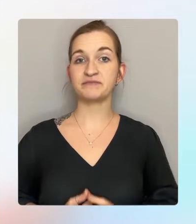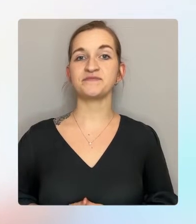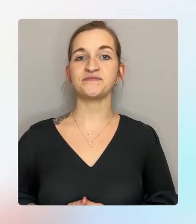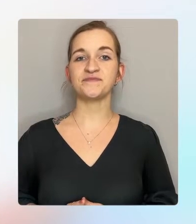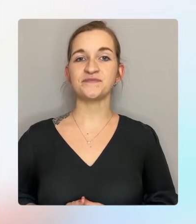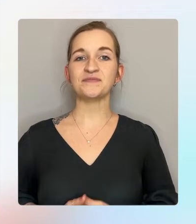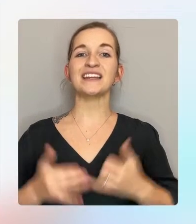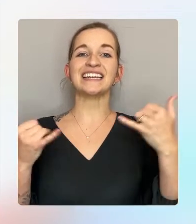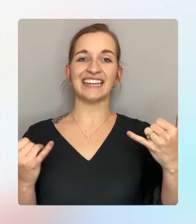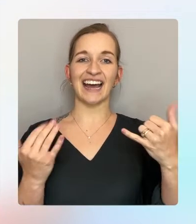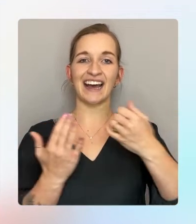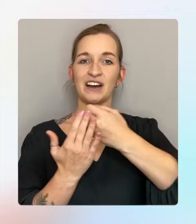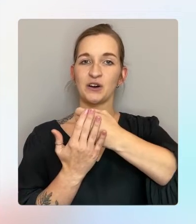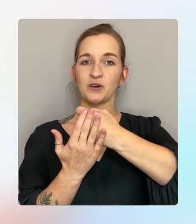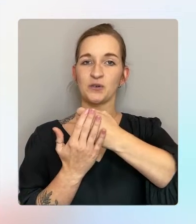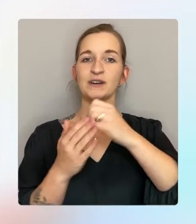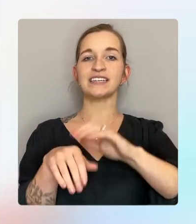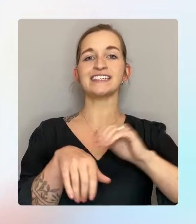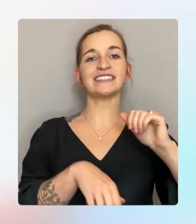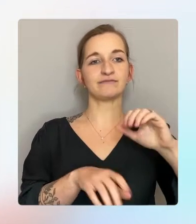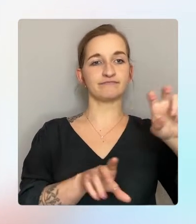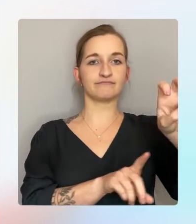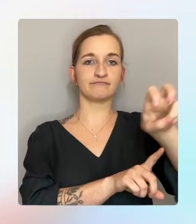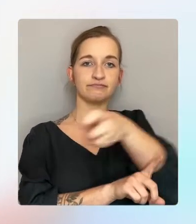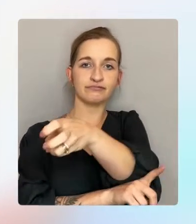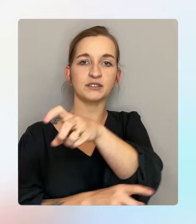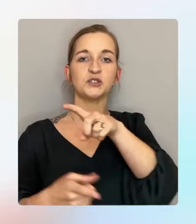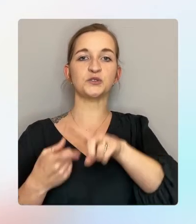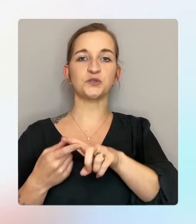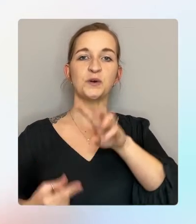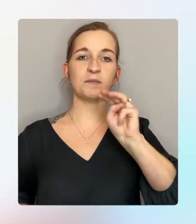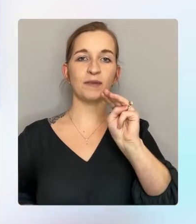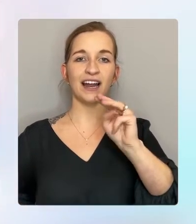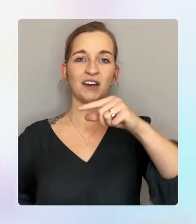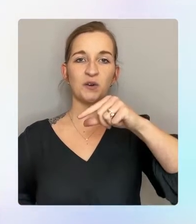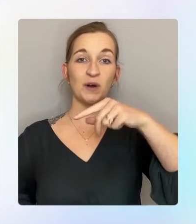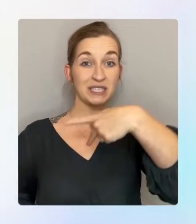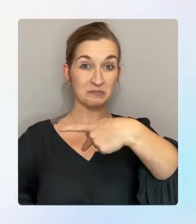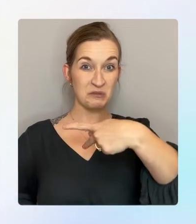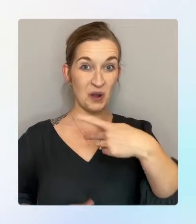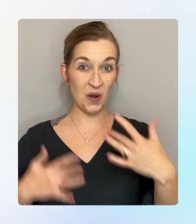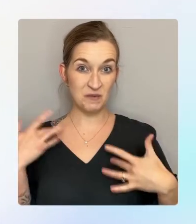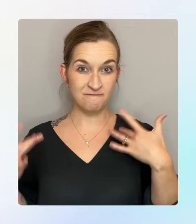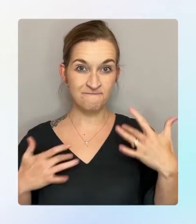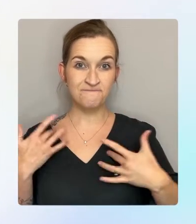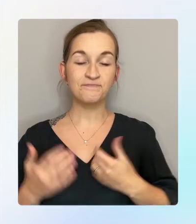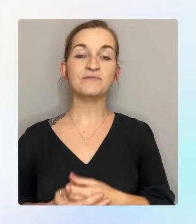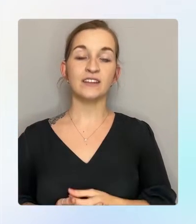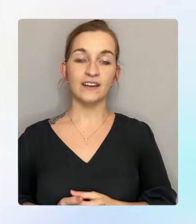Now you can send the virtual object to the Meta Quest Pro. Very exciting. You should make sure